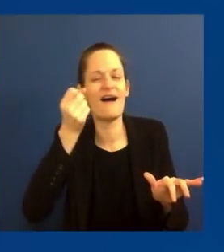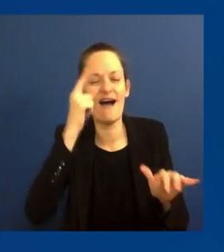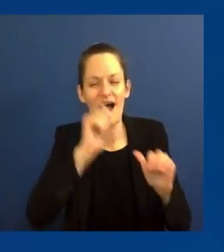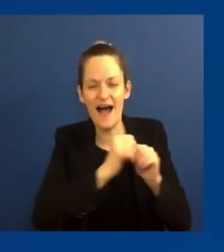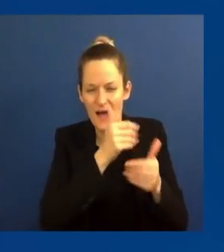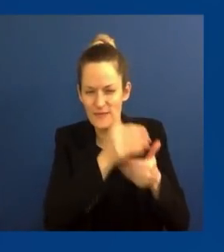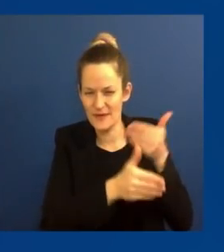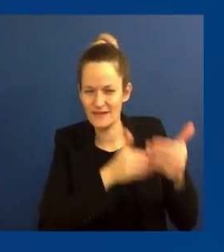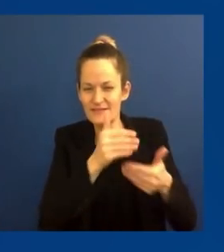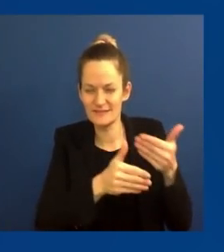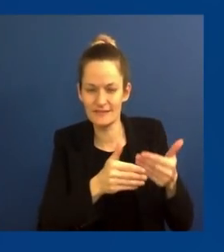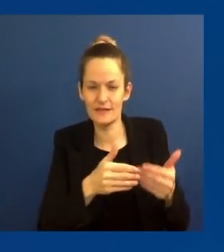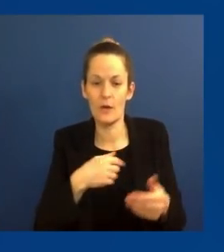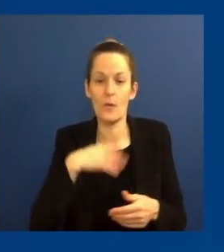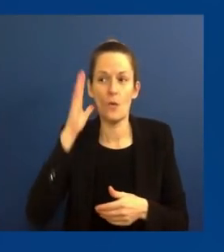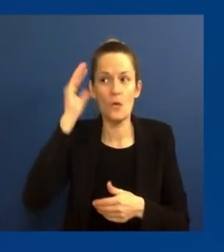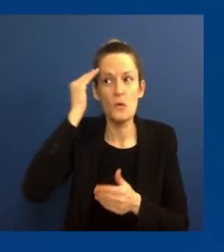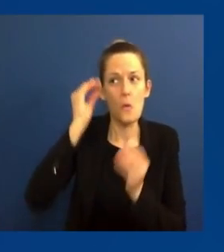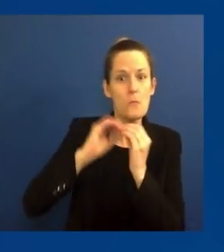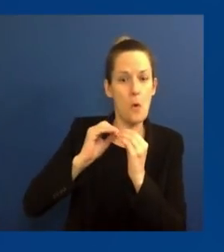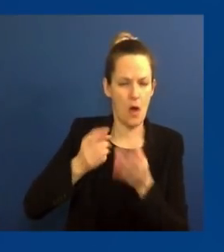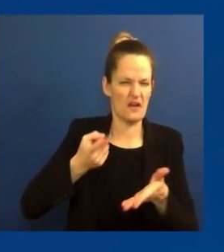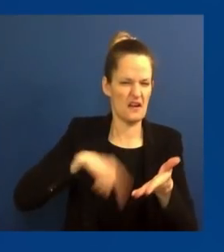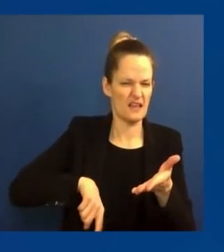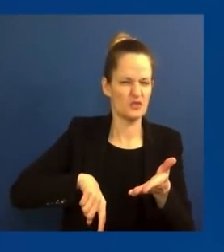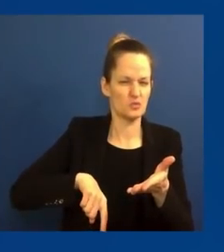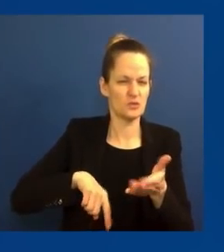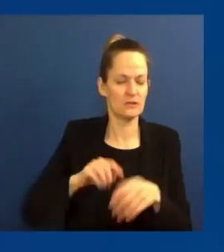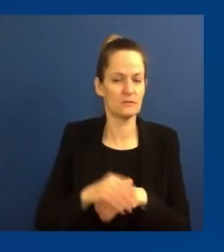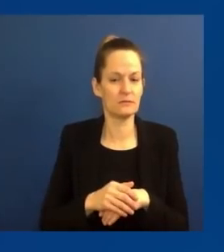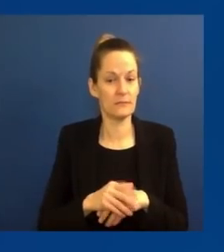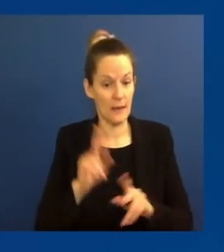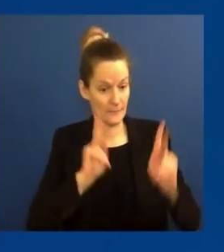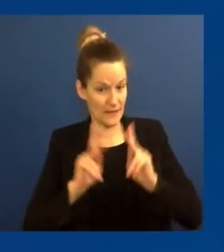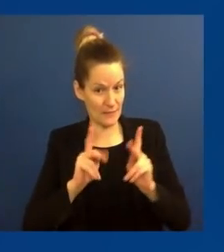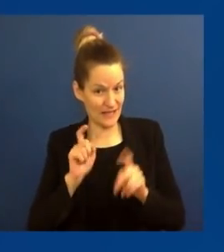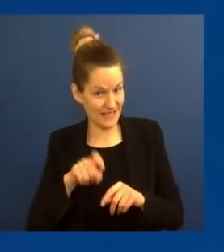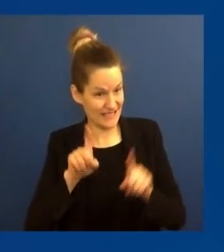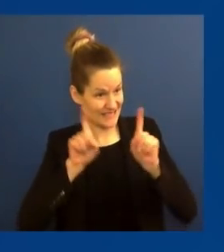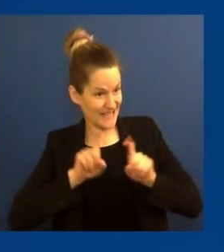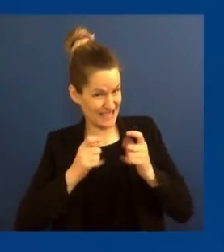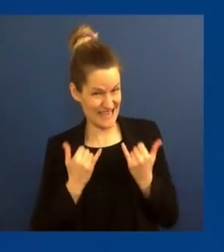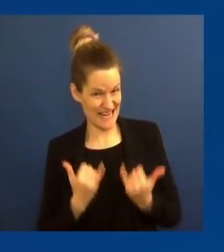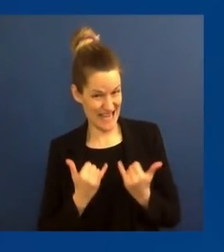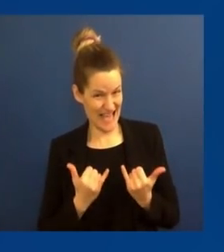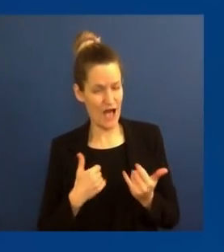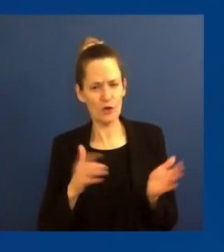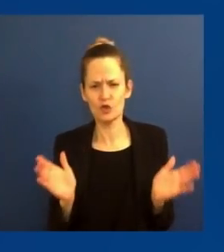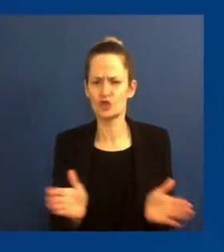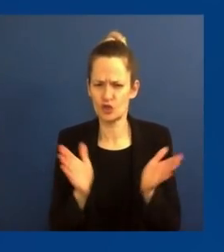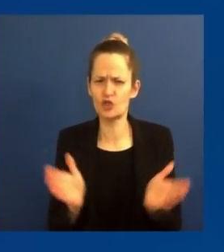I want to continue to emphasize: If people need a test immediately, we continue to encourage them to utilize one of the many testing options